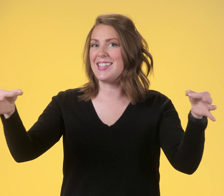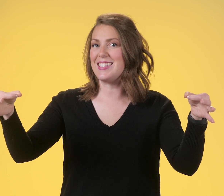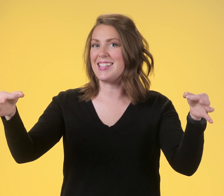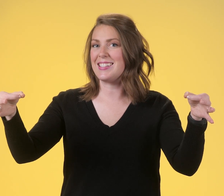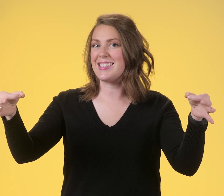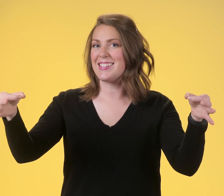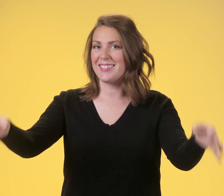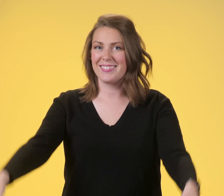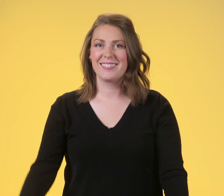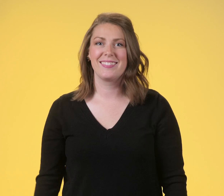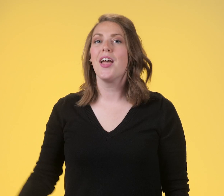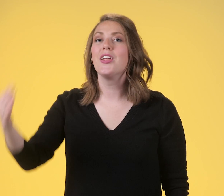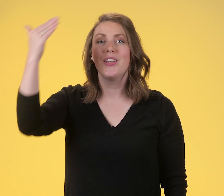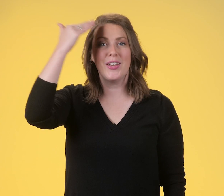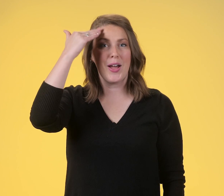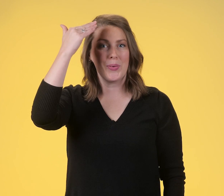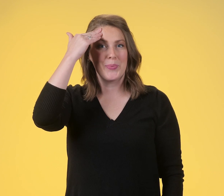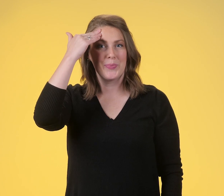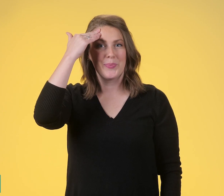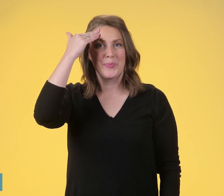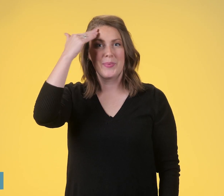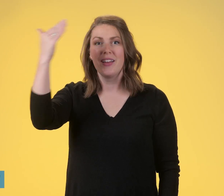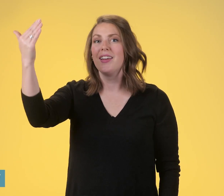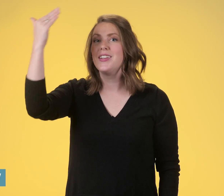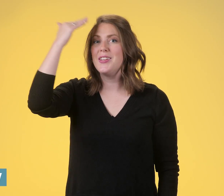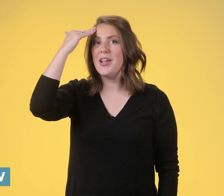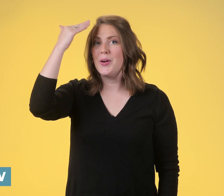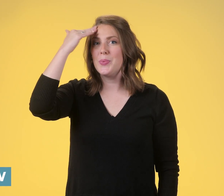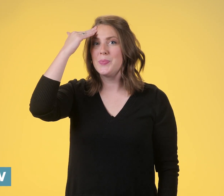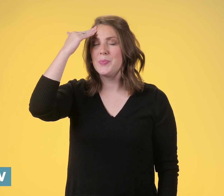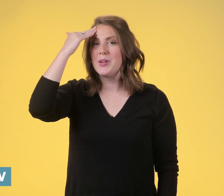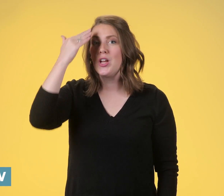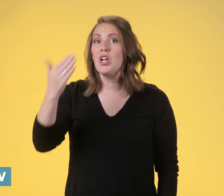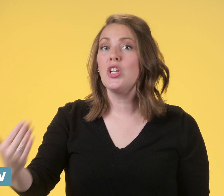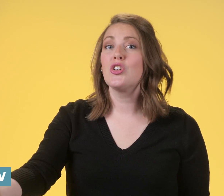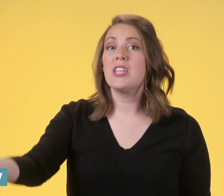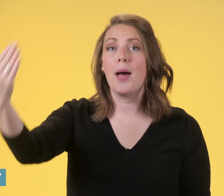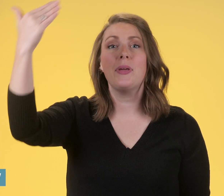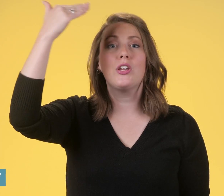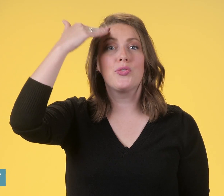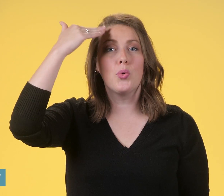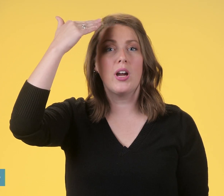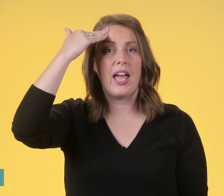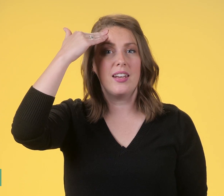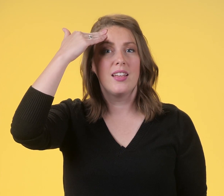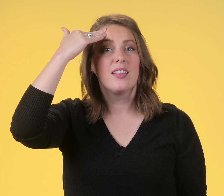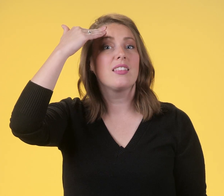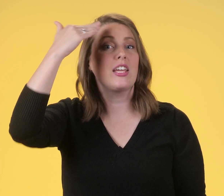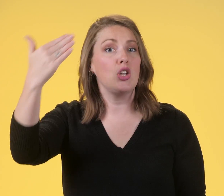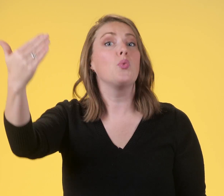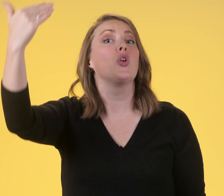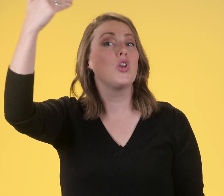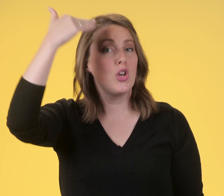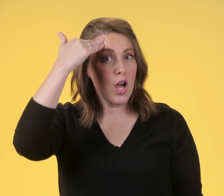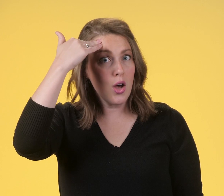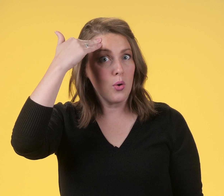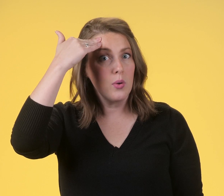Sentence Know Know You're tapping your forehead like you know